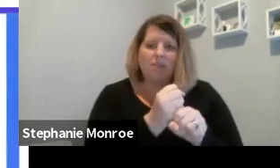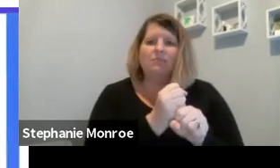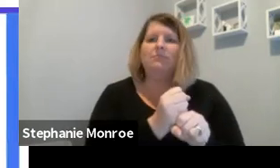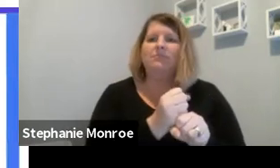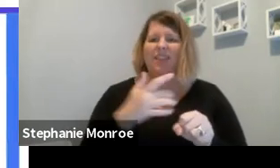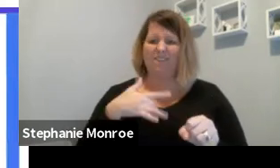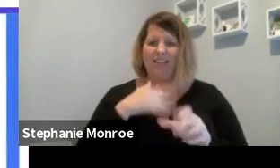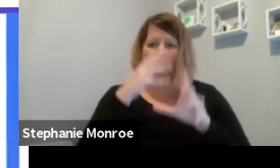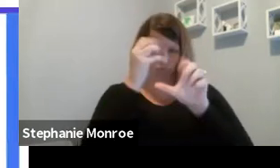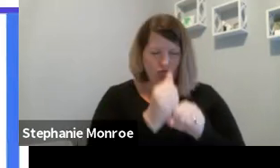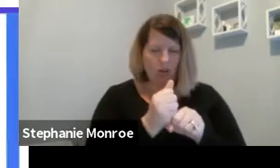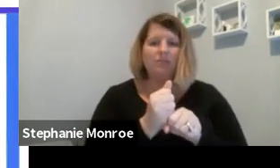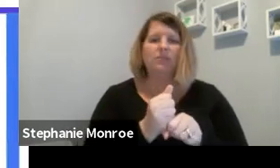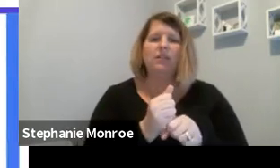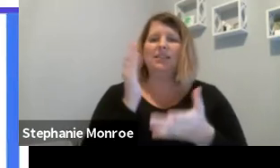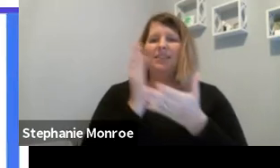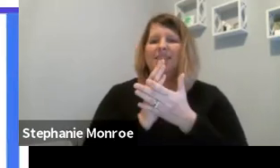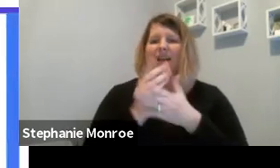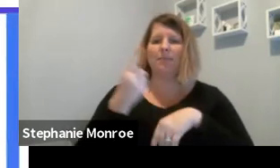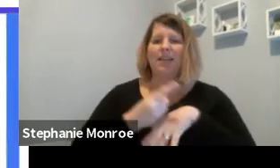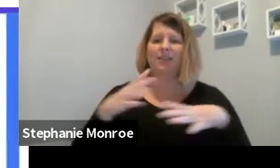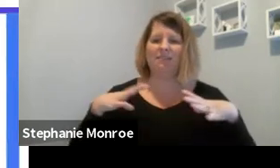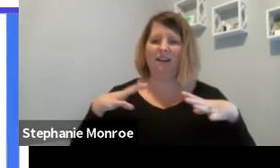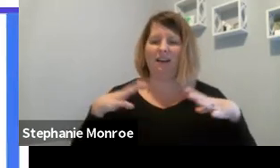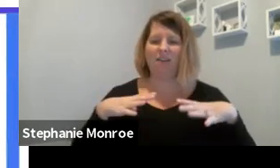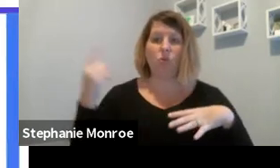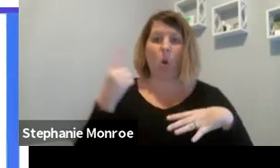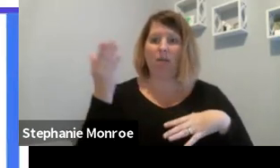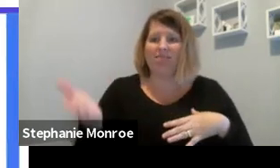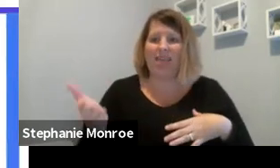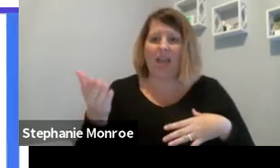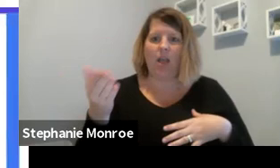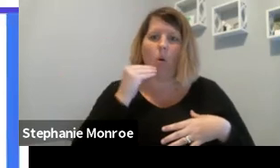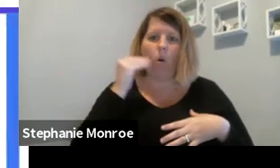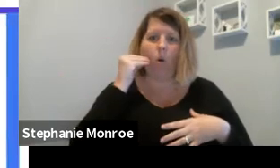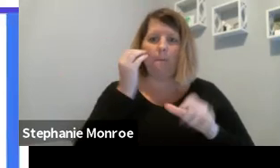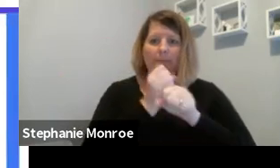She stopped taking days off, so she was always there at the house making sure that everything was okay.